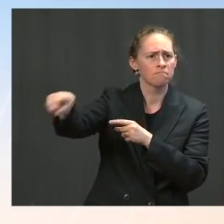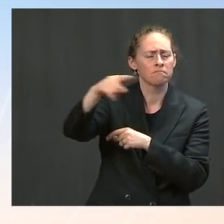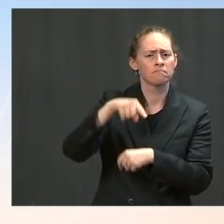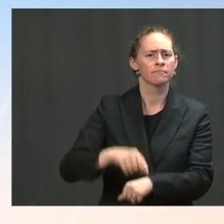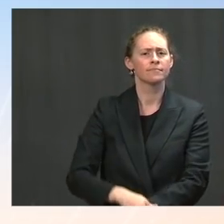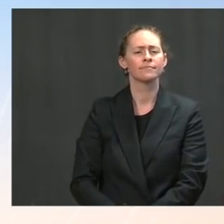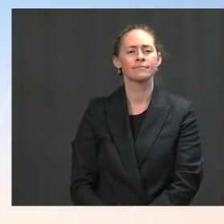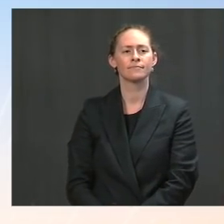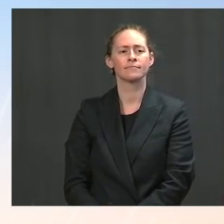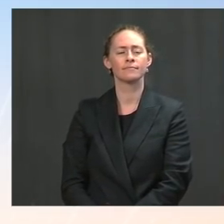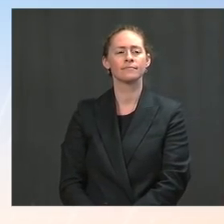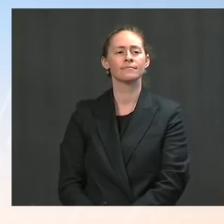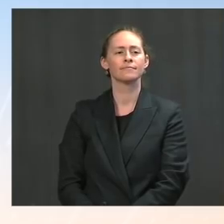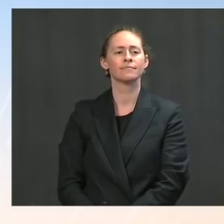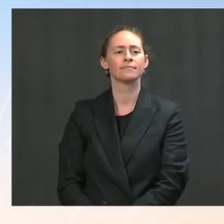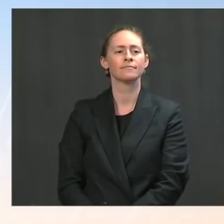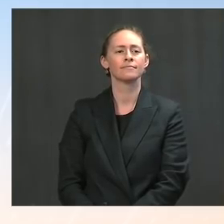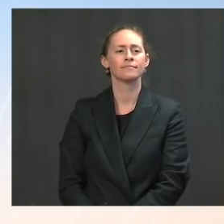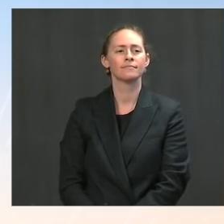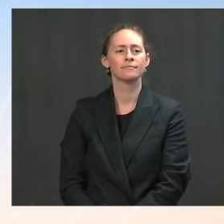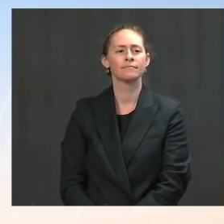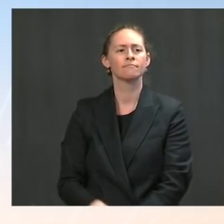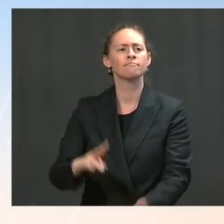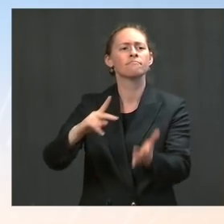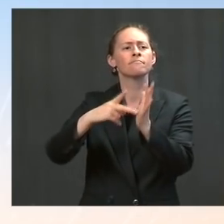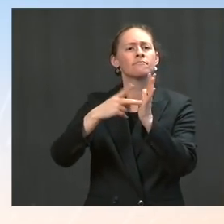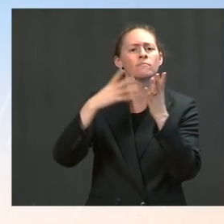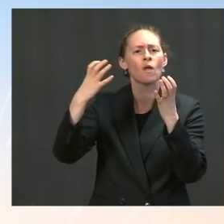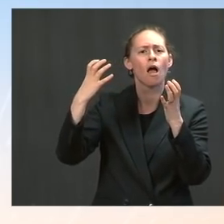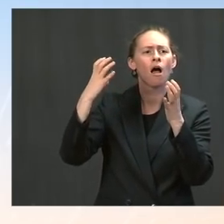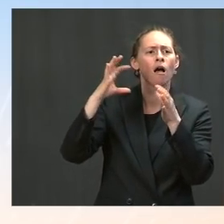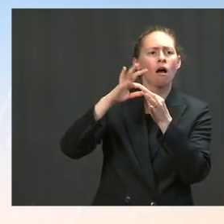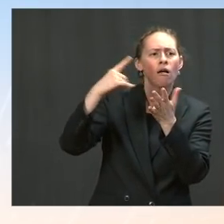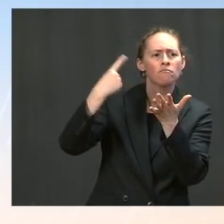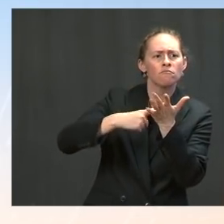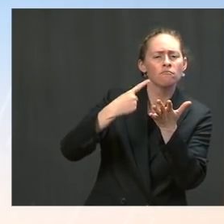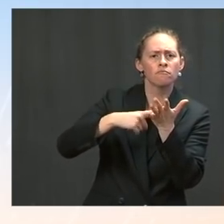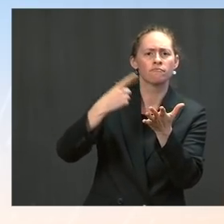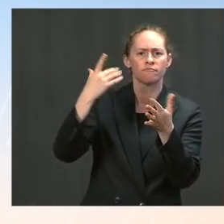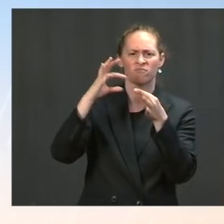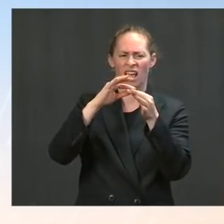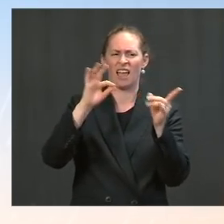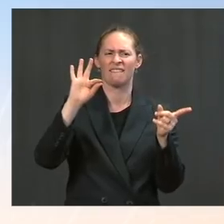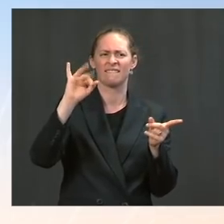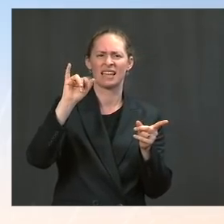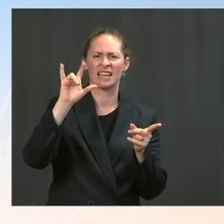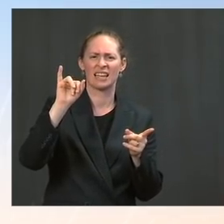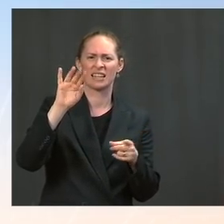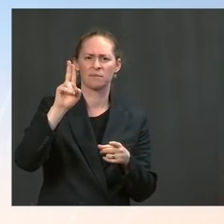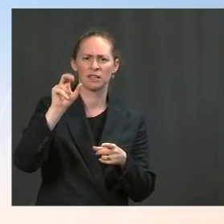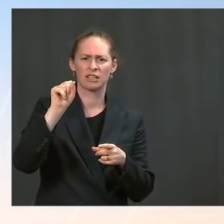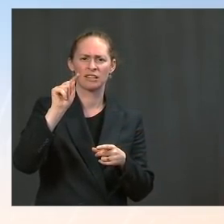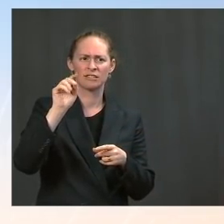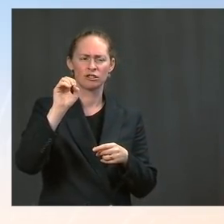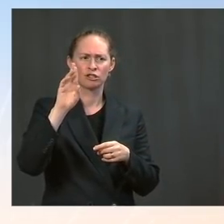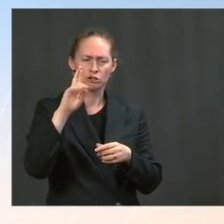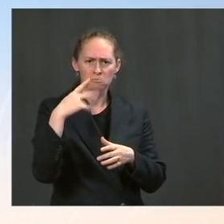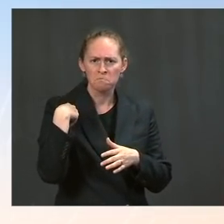to really talk about the filibuster -- removing it or reforming the filibuster. And so, with each of the meetings that they're having,